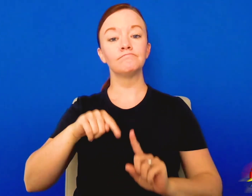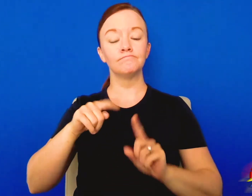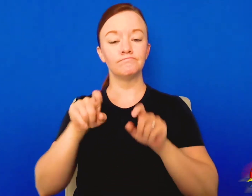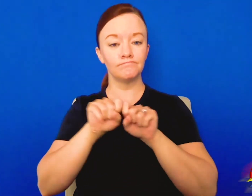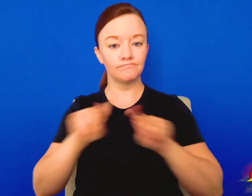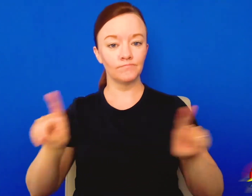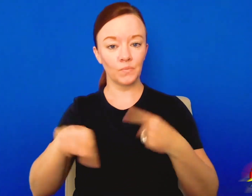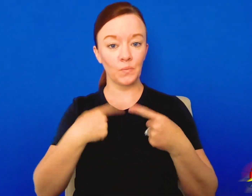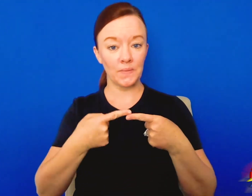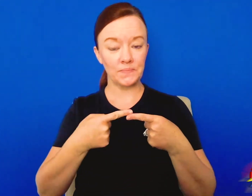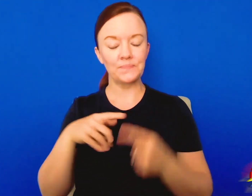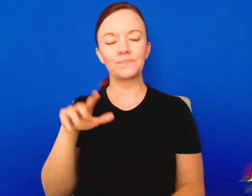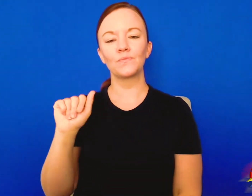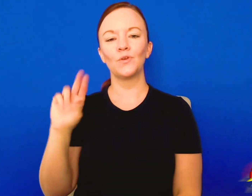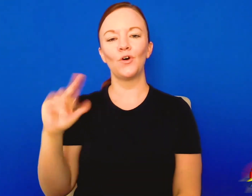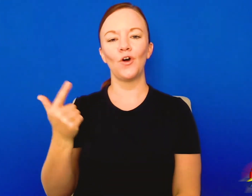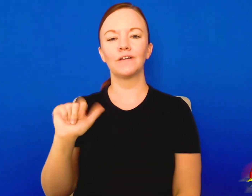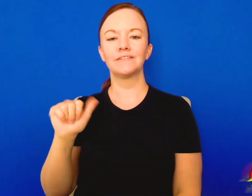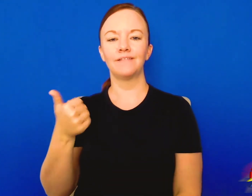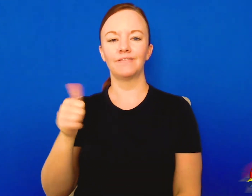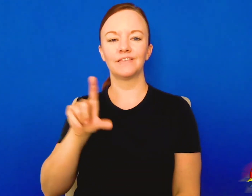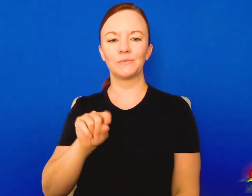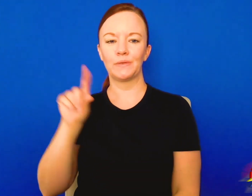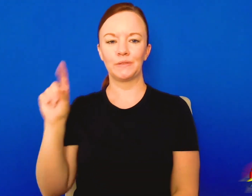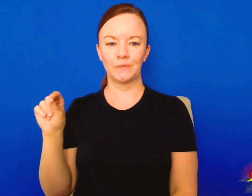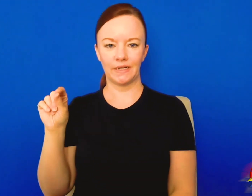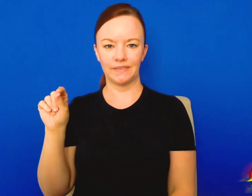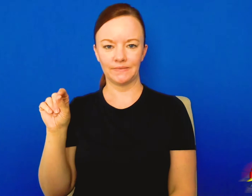AS OF 8/10/2020**